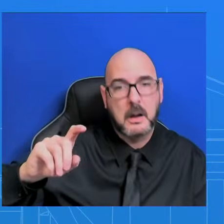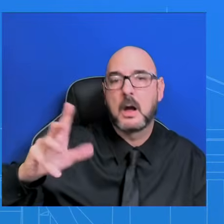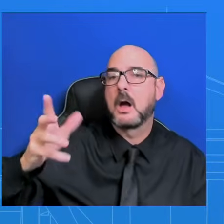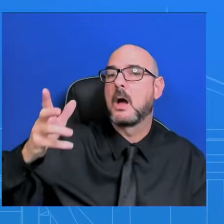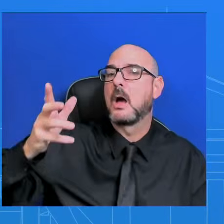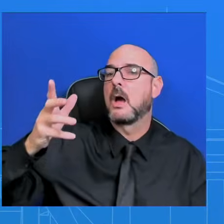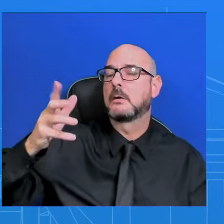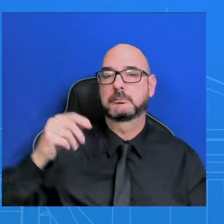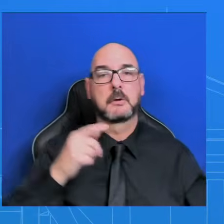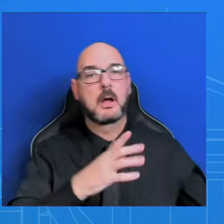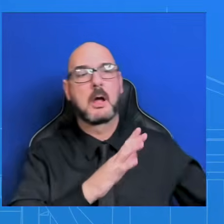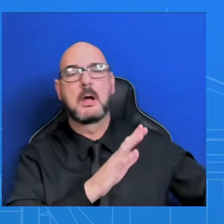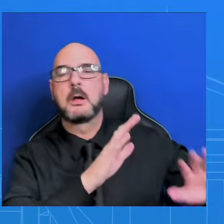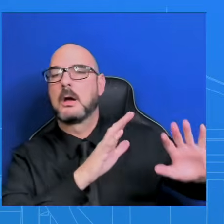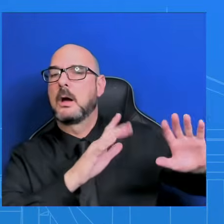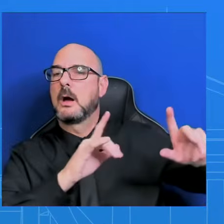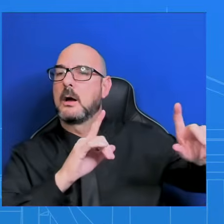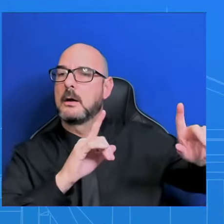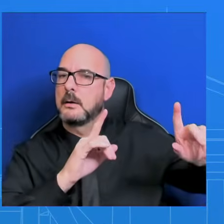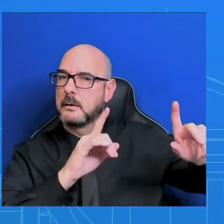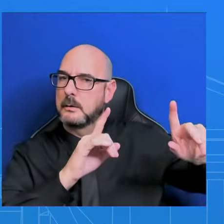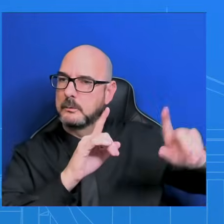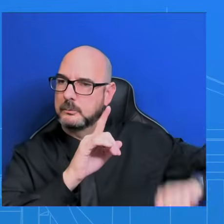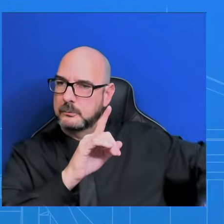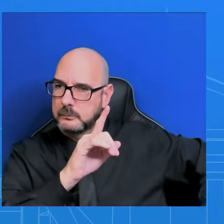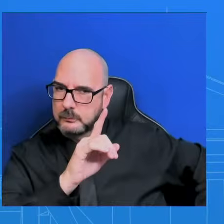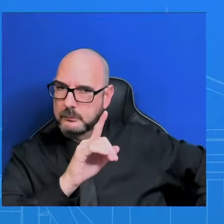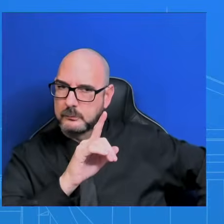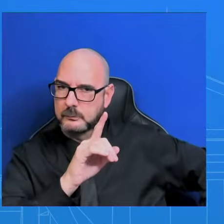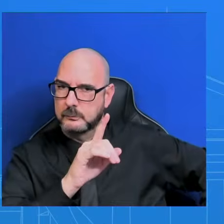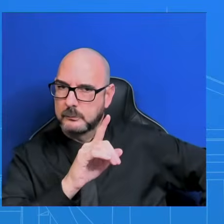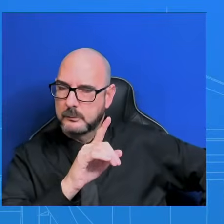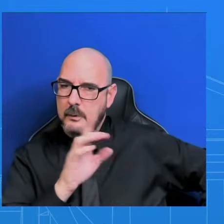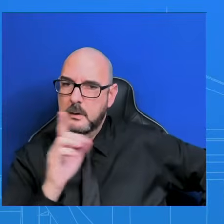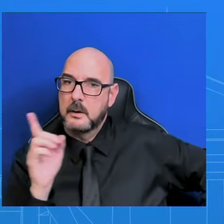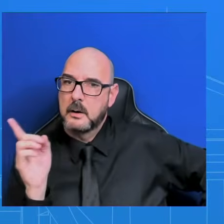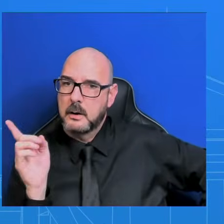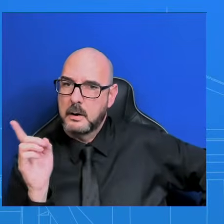the Admiral was inferring to. He doesn't -- I don't -- I -- I can speak very -- I think very --